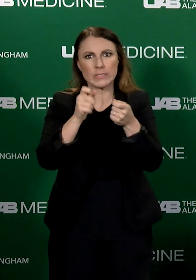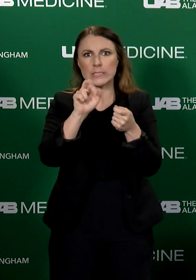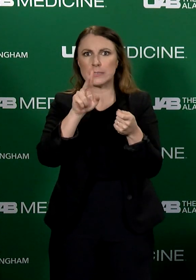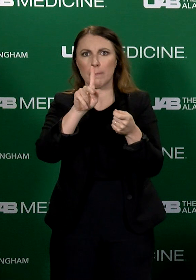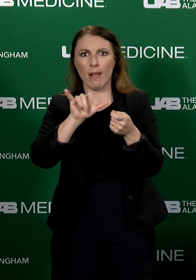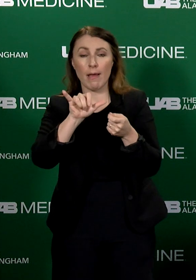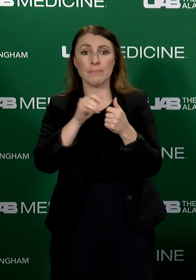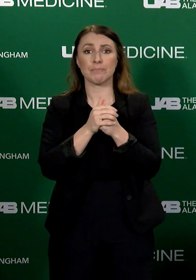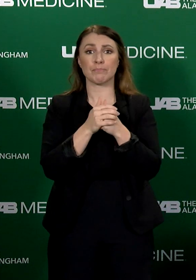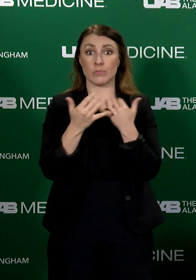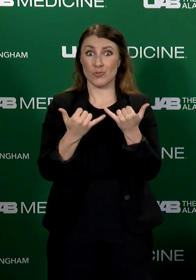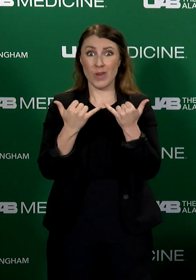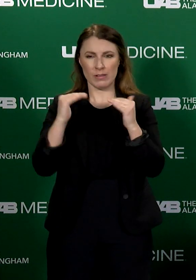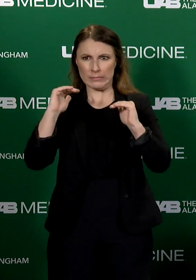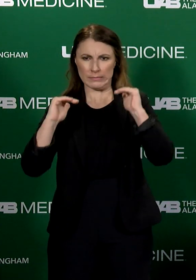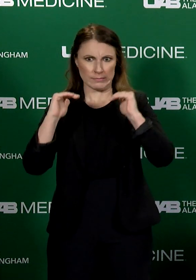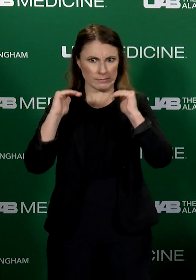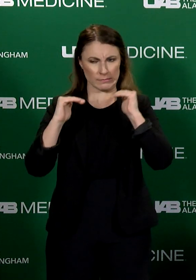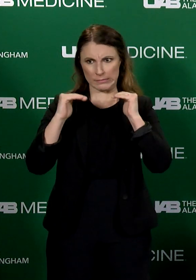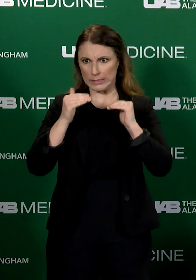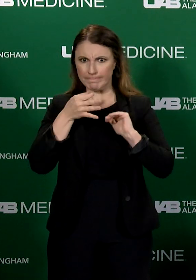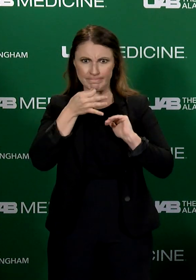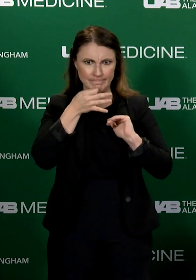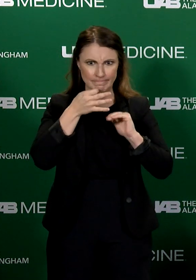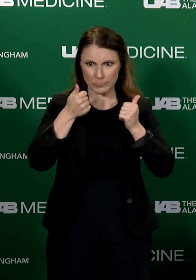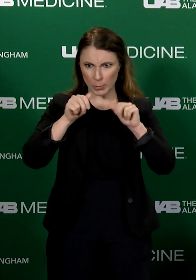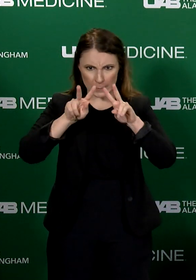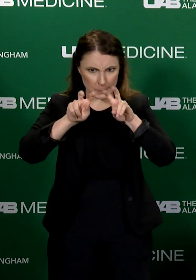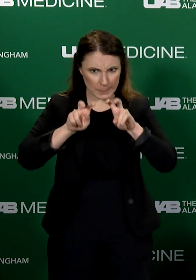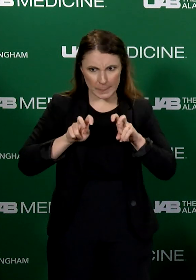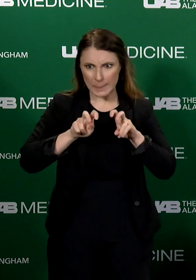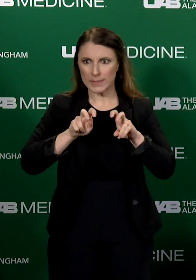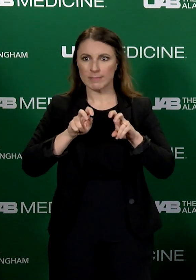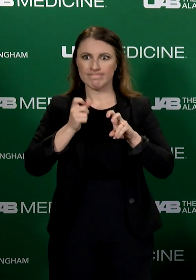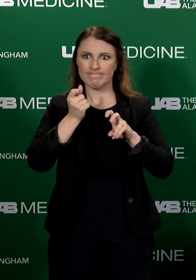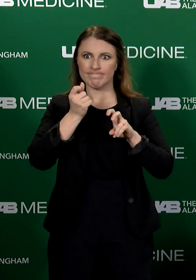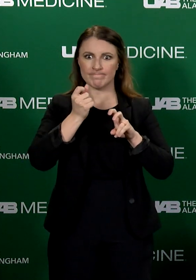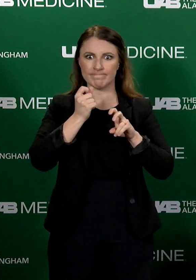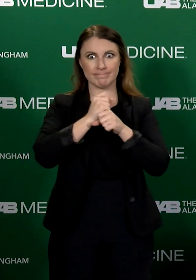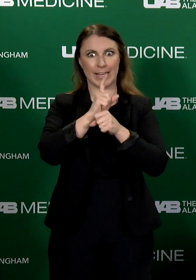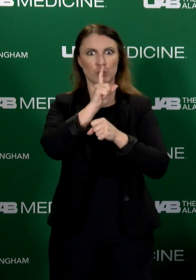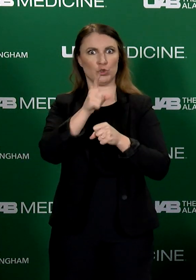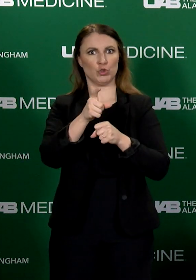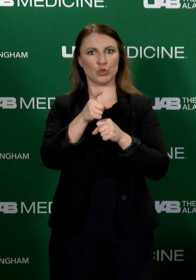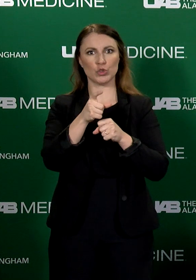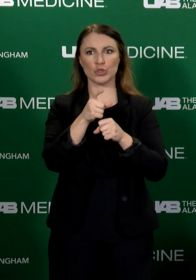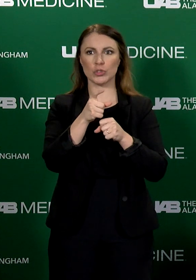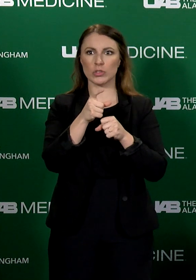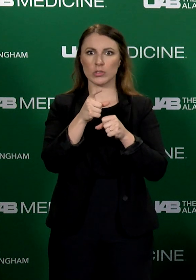even our own internal expertise to make some of the medium for example for the